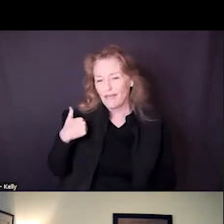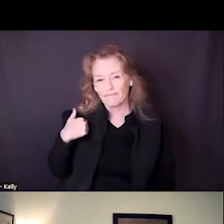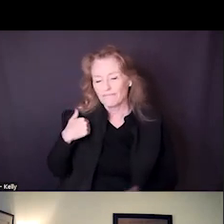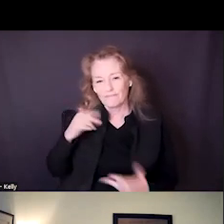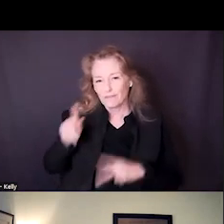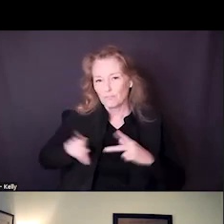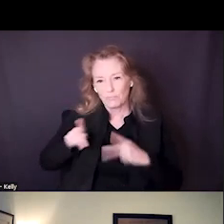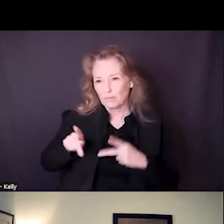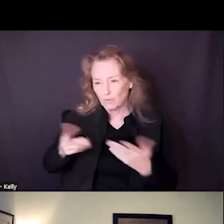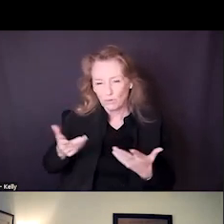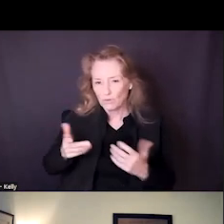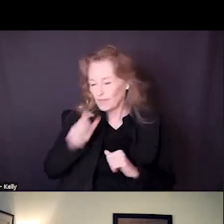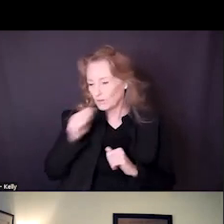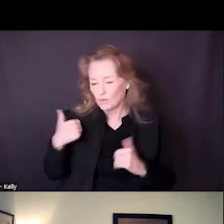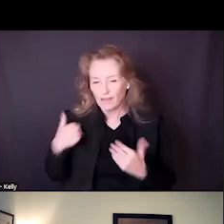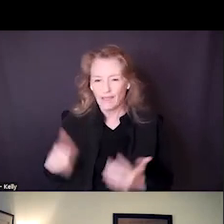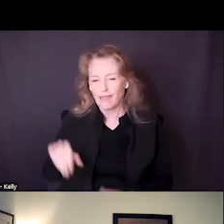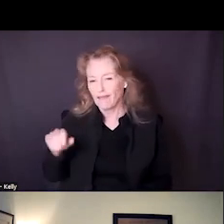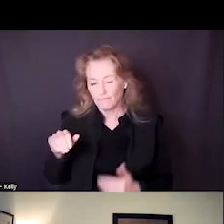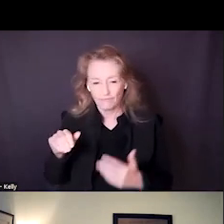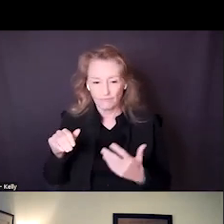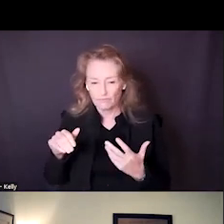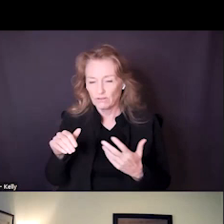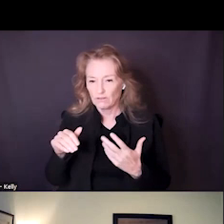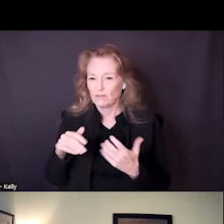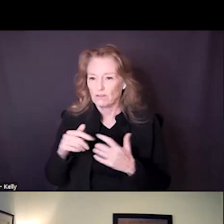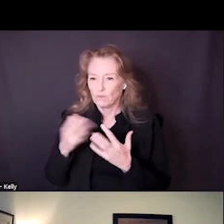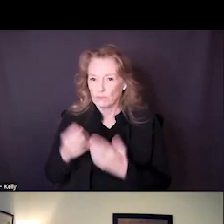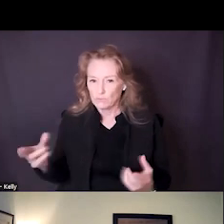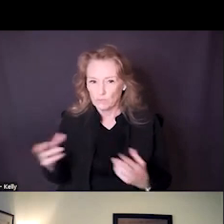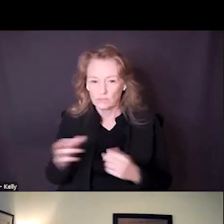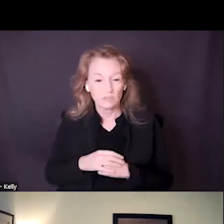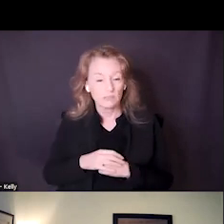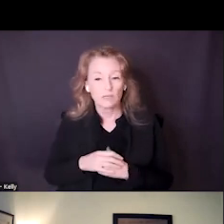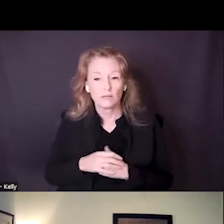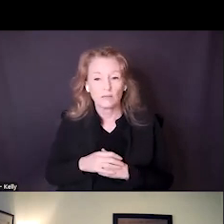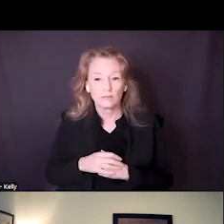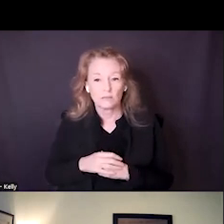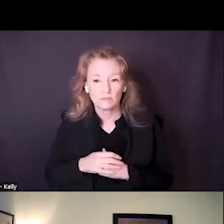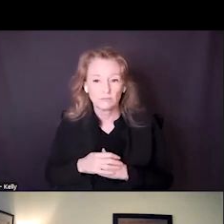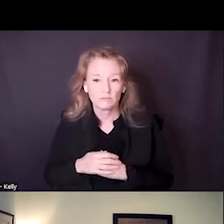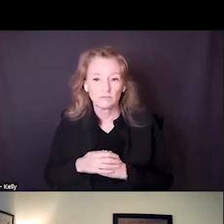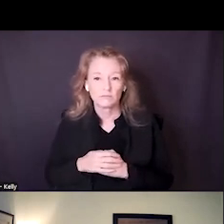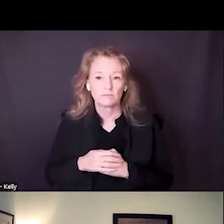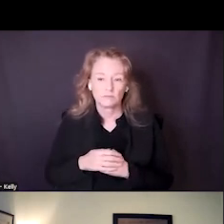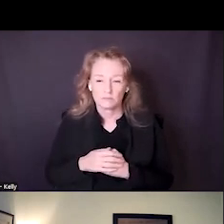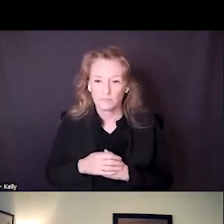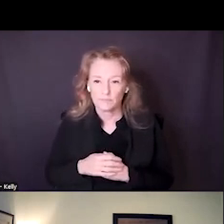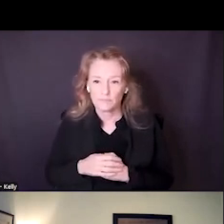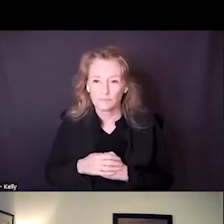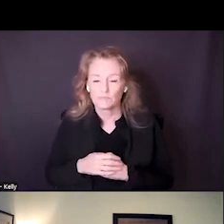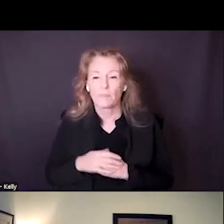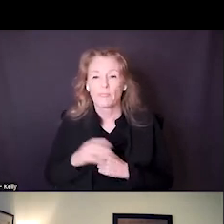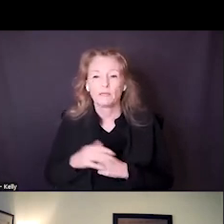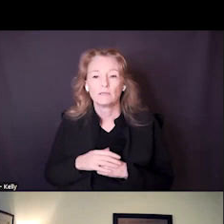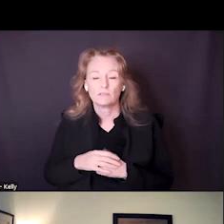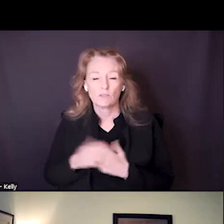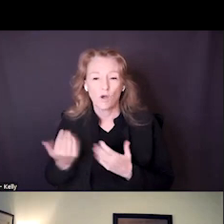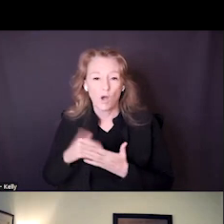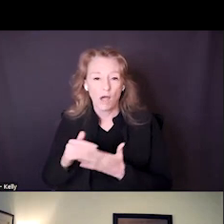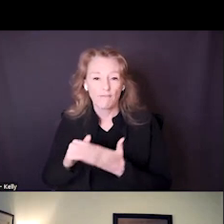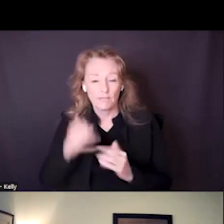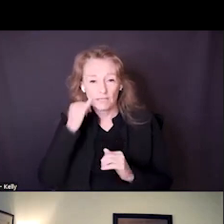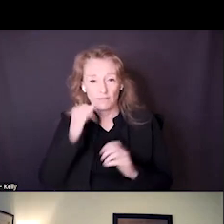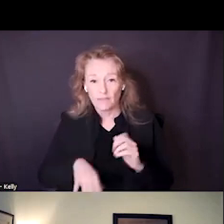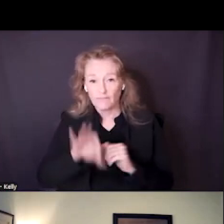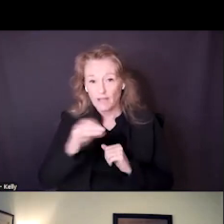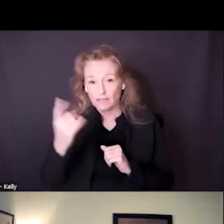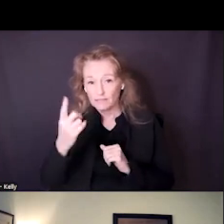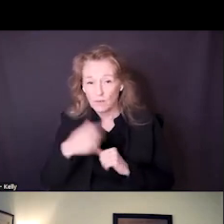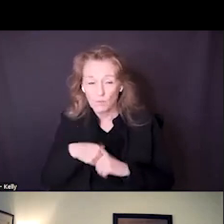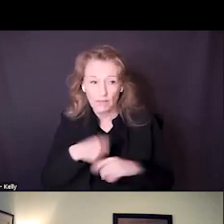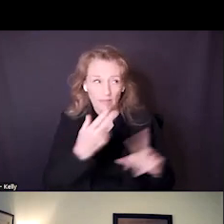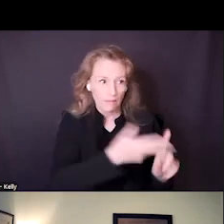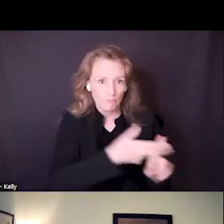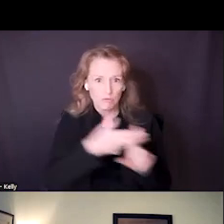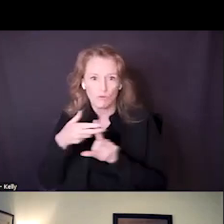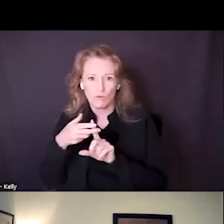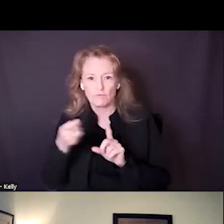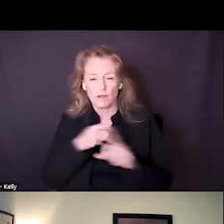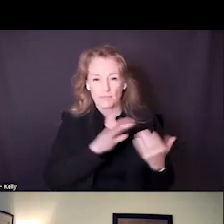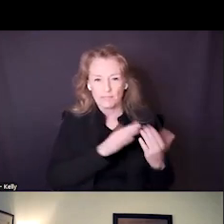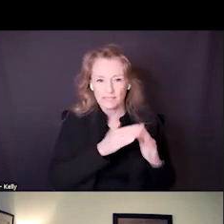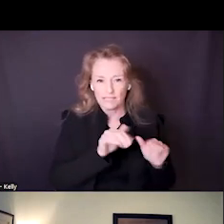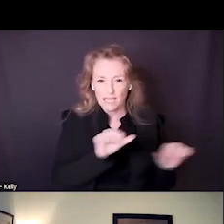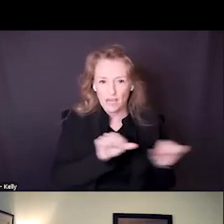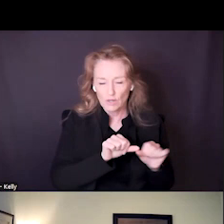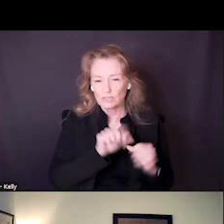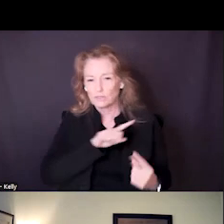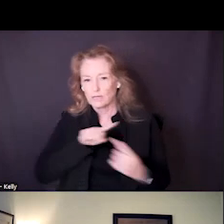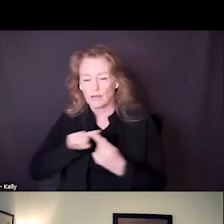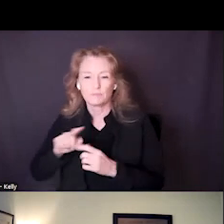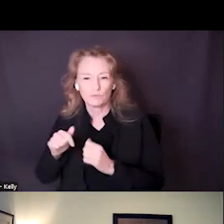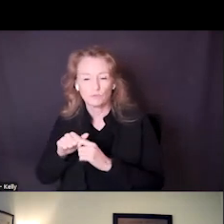WHEN THEY GET AN APPLICANT, THEY HAVE TO INCENTIVIZE THEM TO COME OUT TO THE CITY.